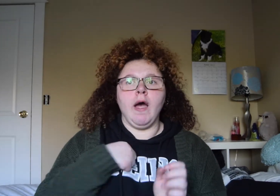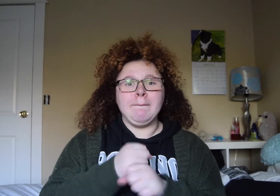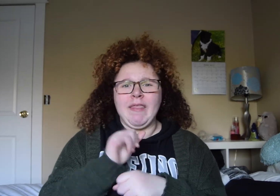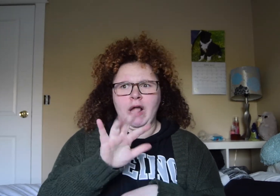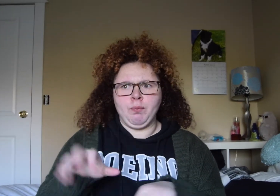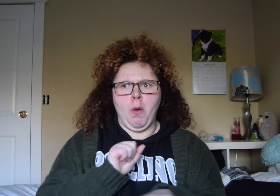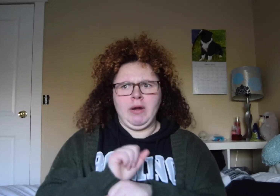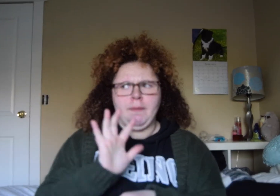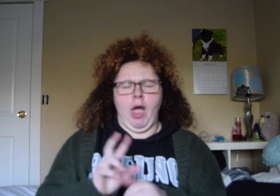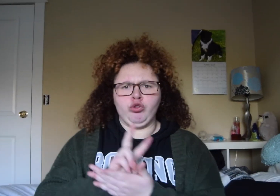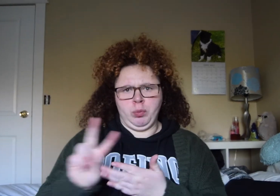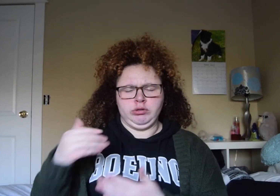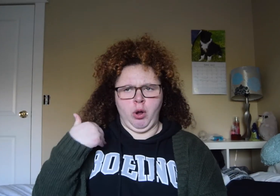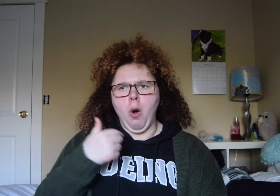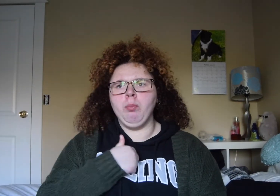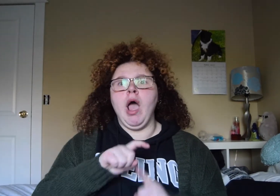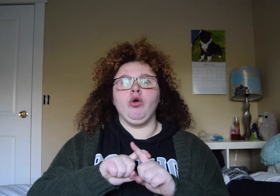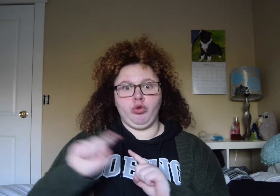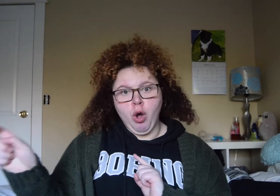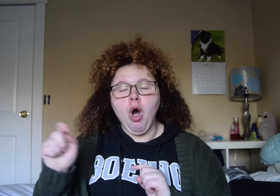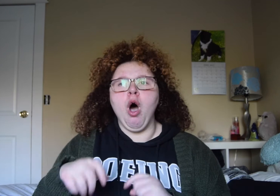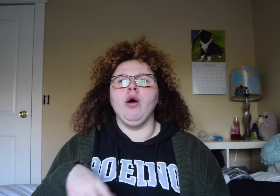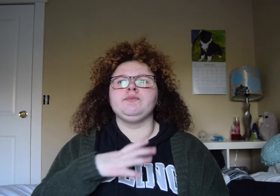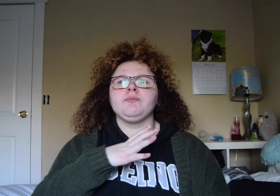I made the appointment about 2 weeks ago when I made the call